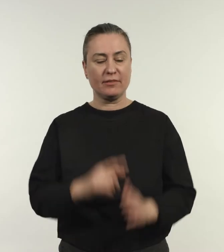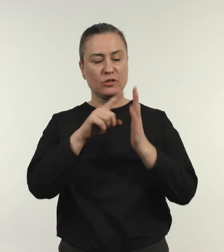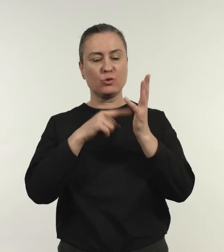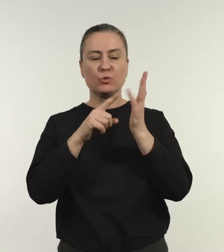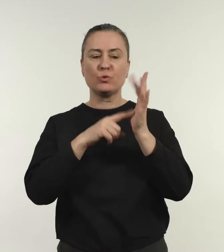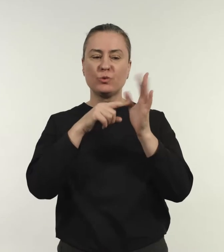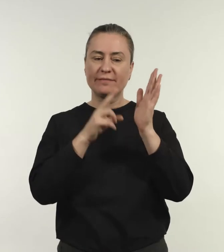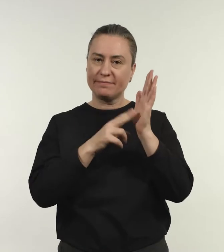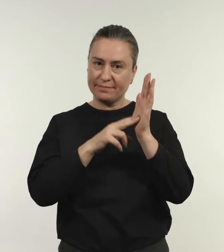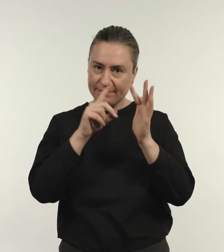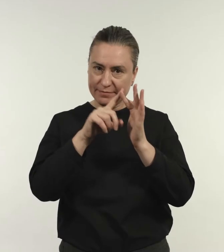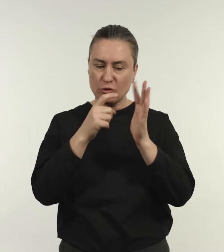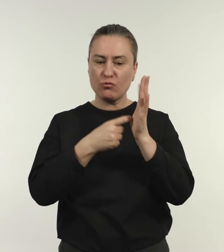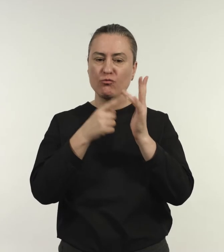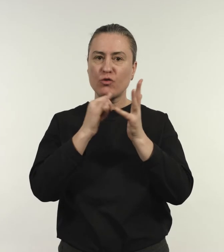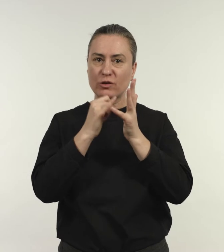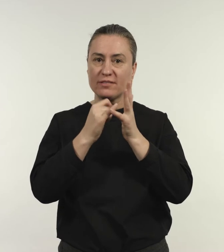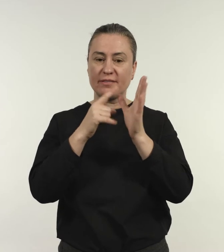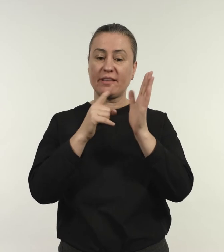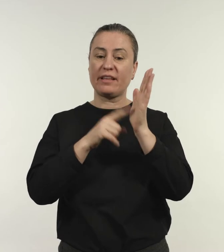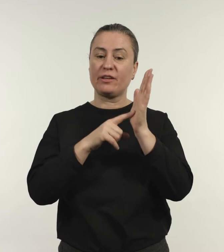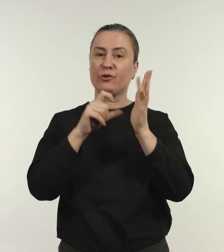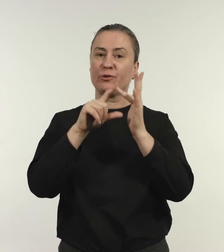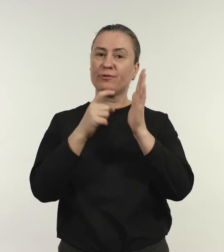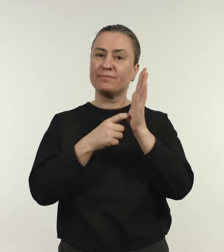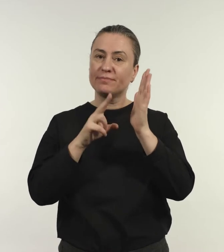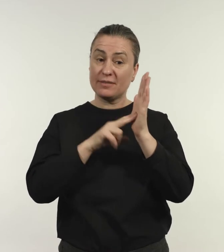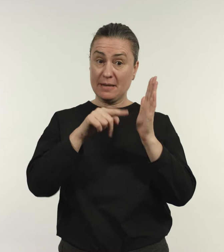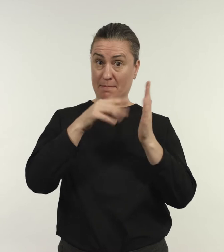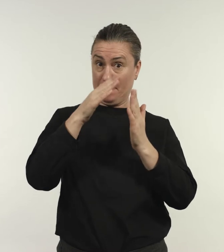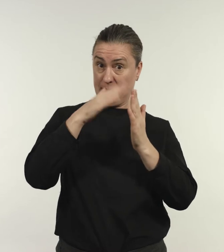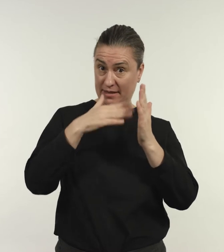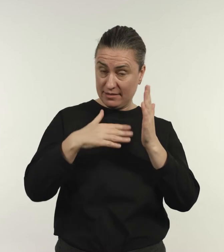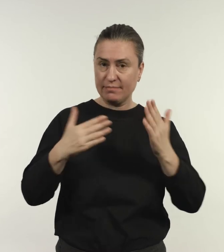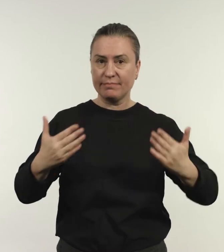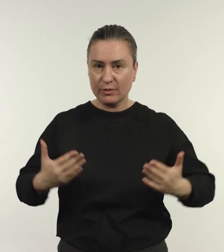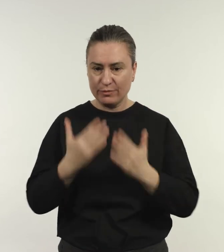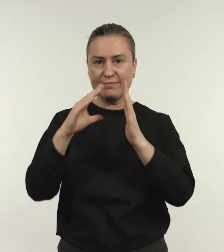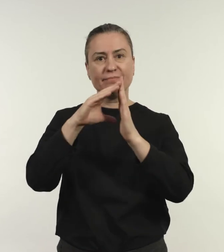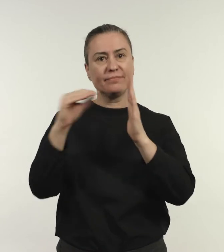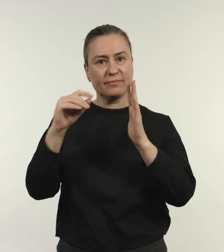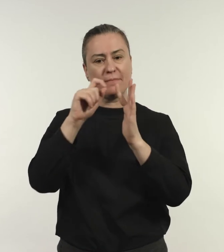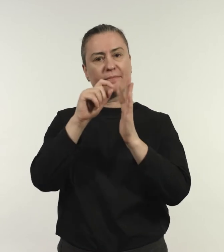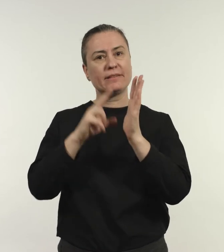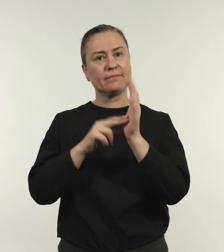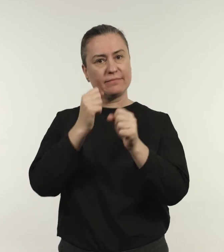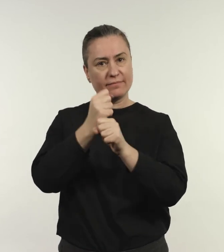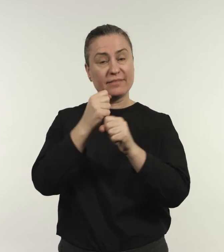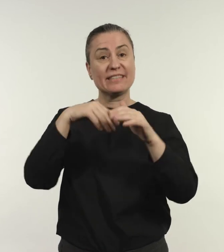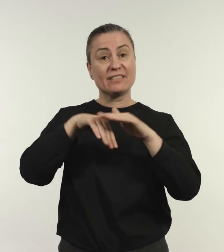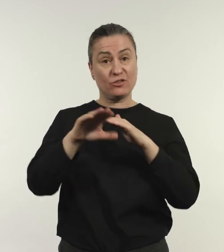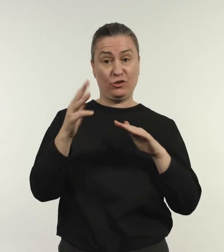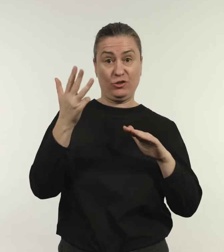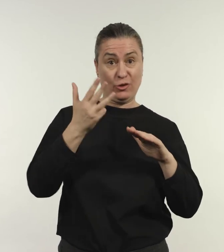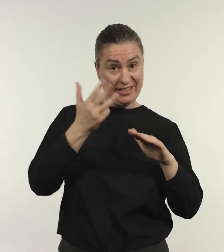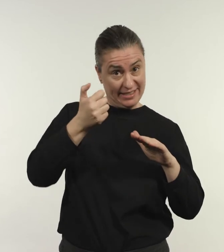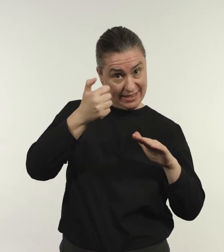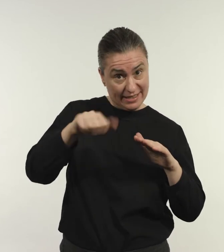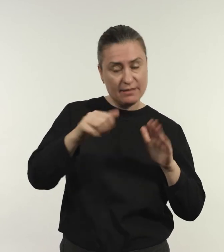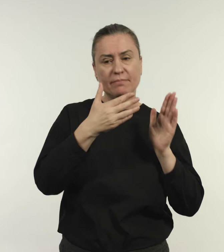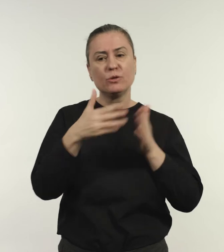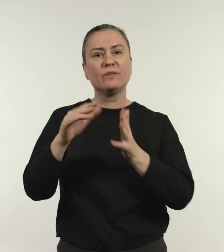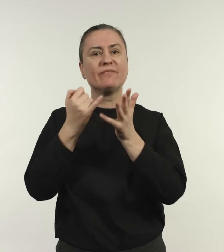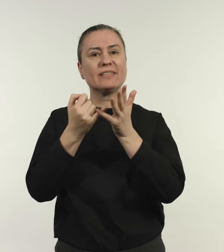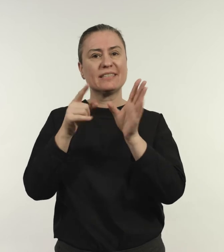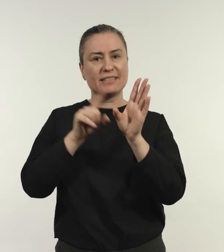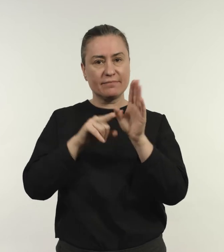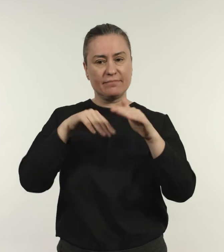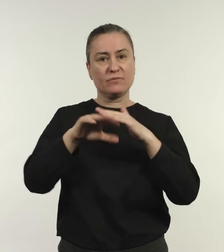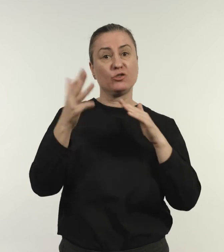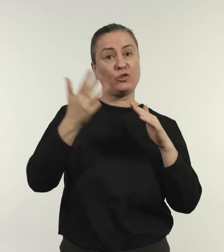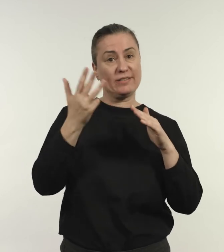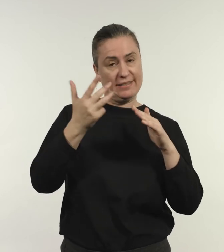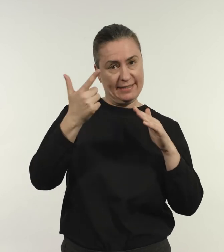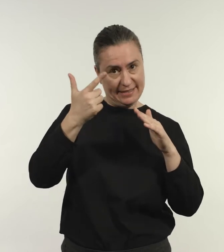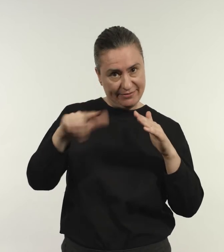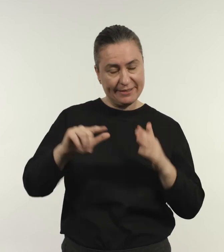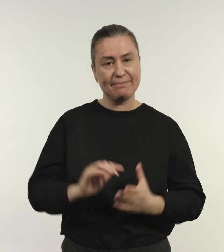Artist Julianne Ross Allcorn was in Papua New Guinea in 1960 and arrived in Sydney in 1970.